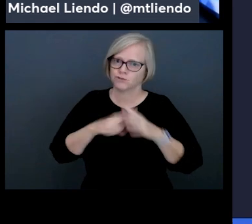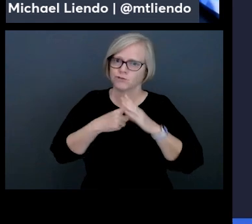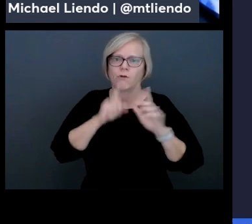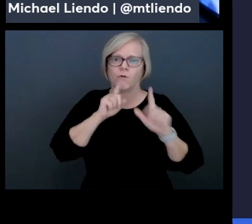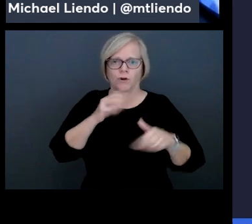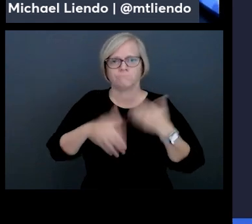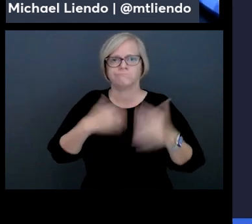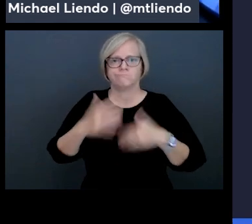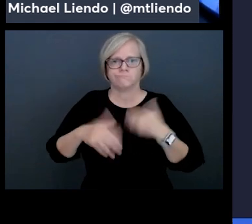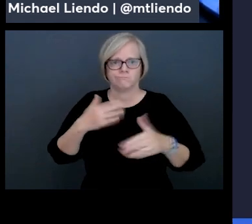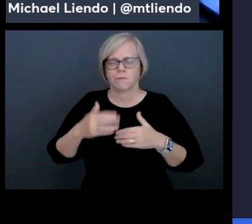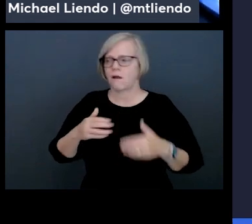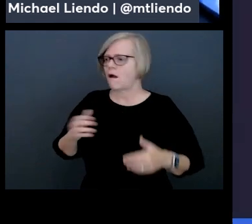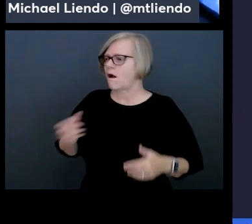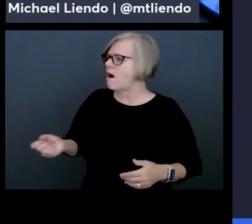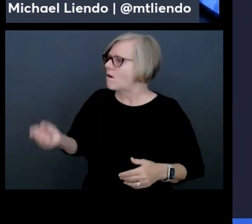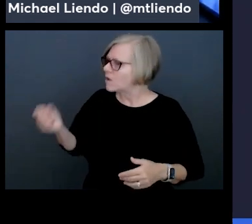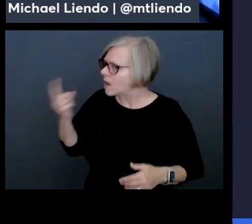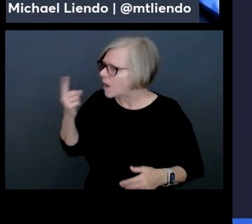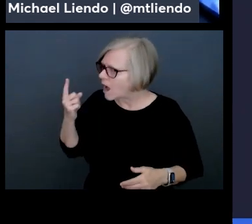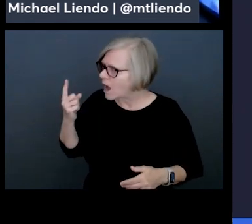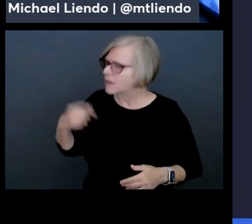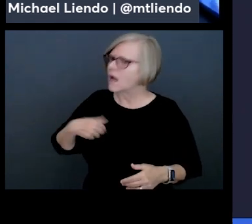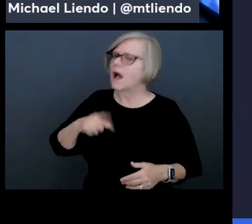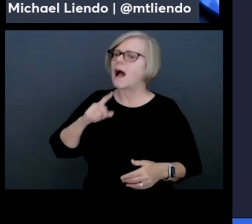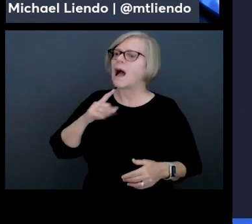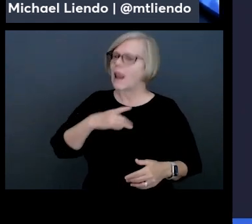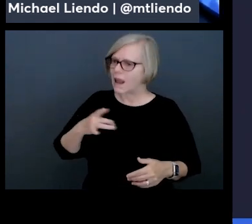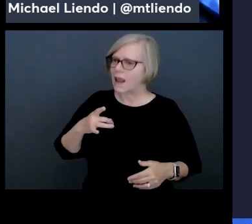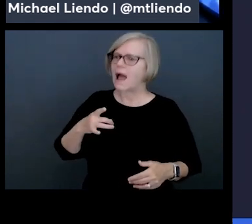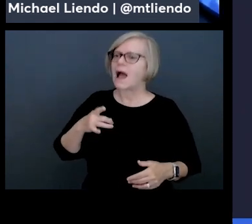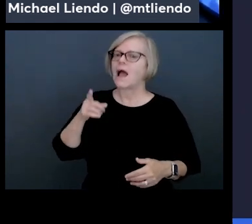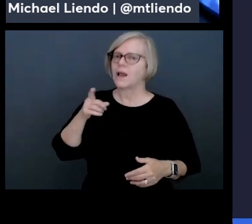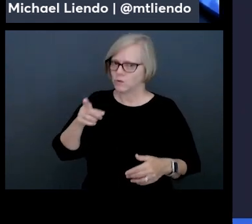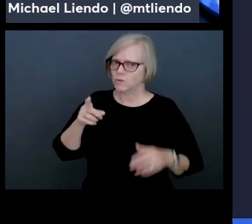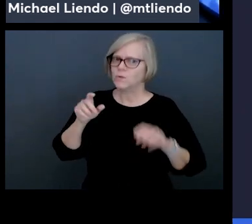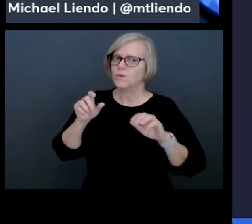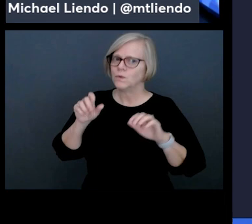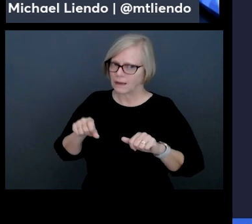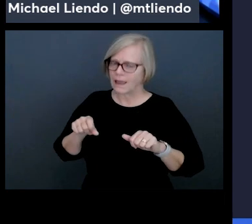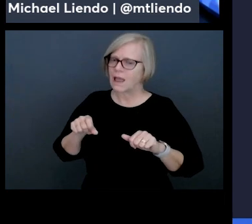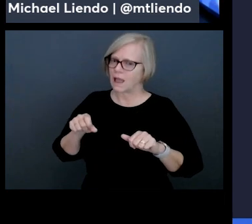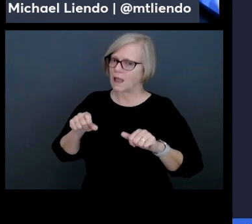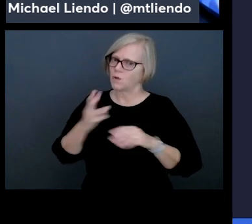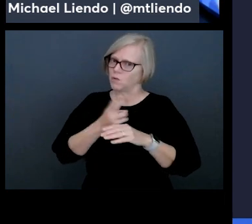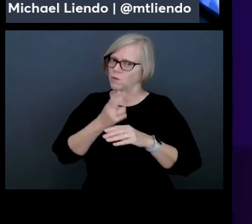Got it. Okay. And I really like the fact that you can include this or you can use Amplify with CDK